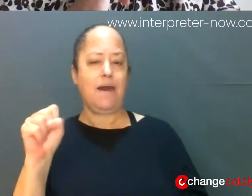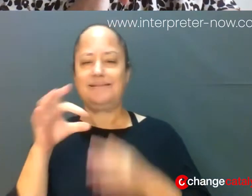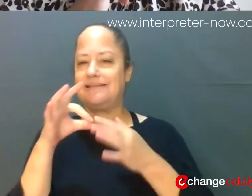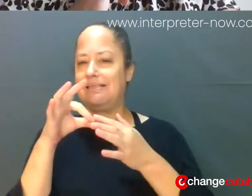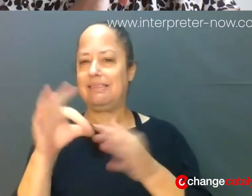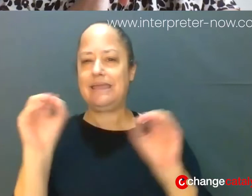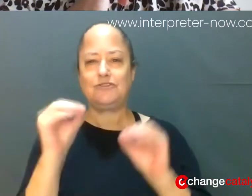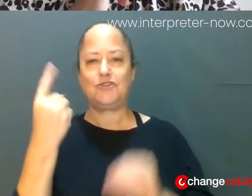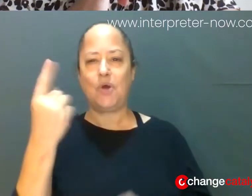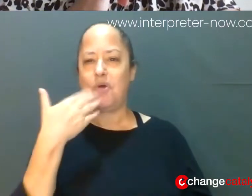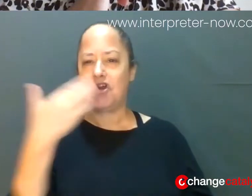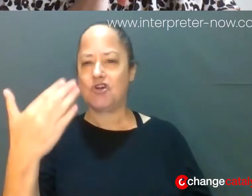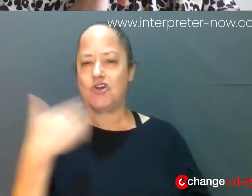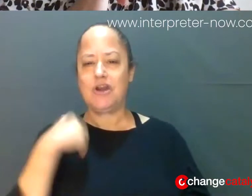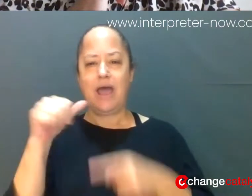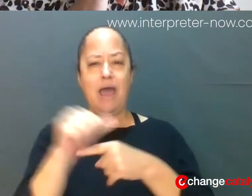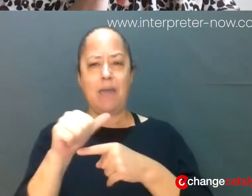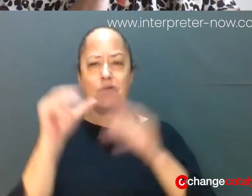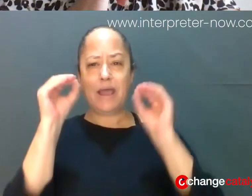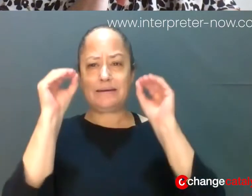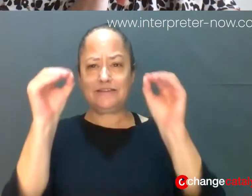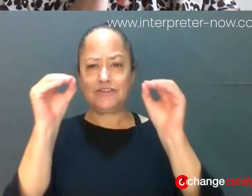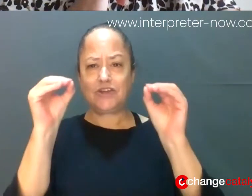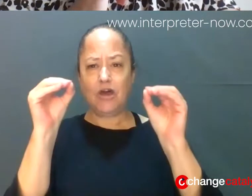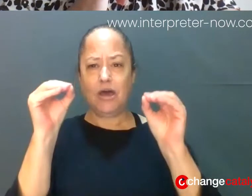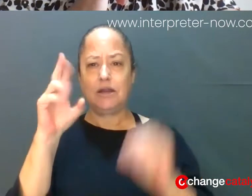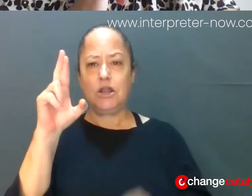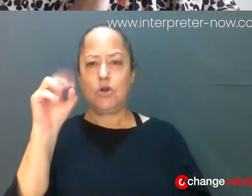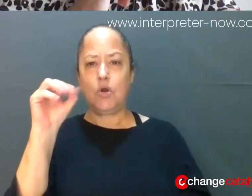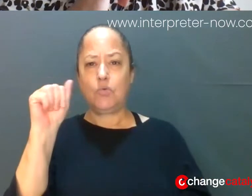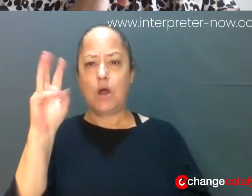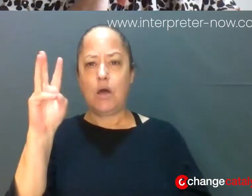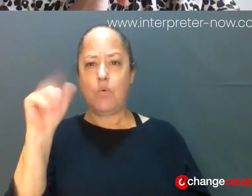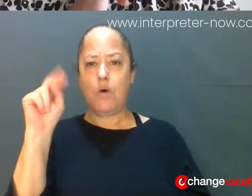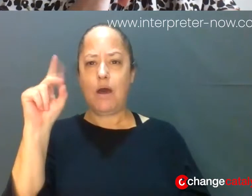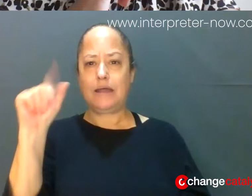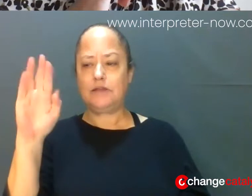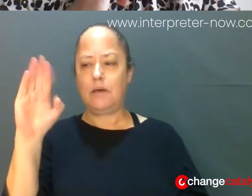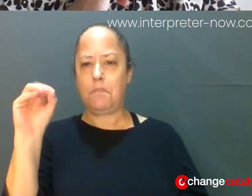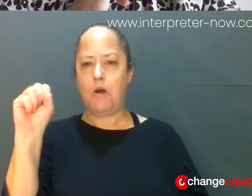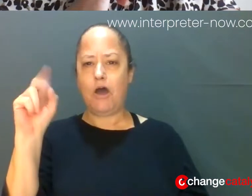I've practiced and taught in Rwanda and Bosnia and in Auschwitz, and generationally folks